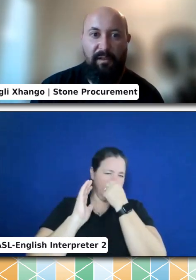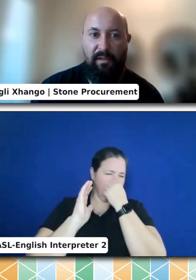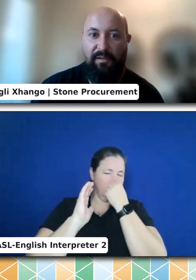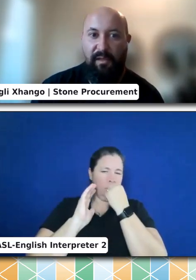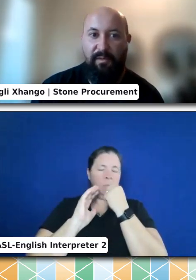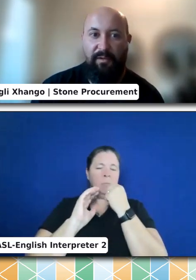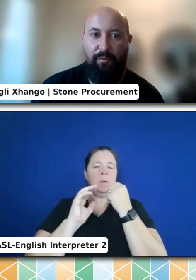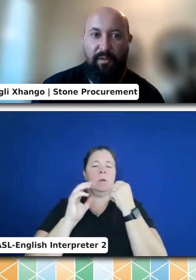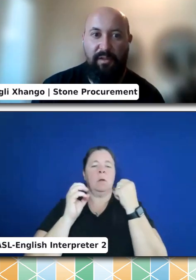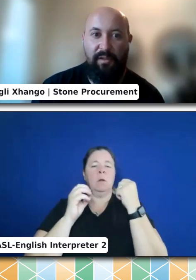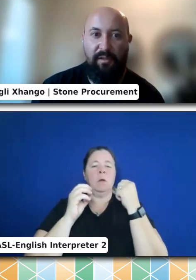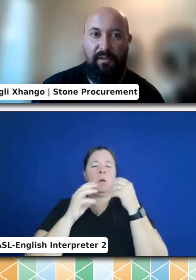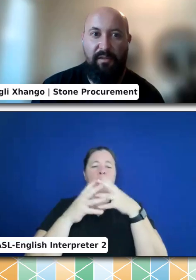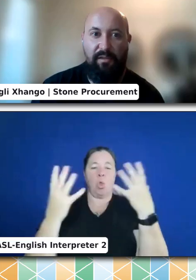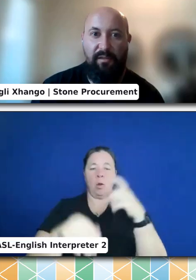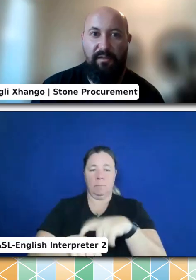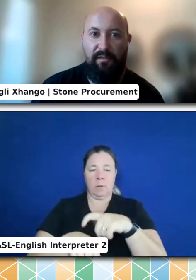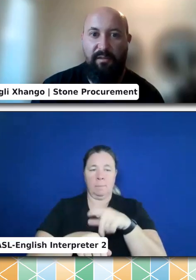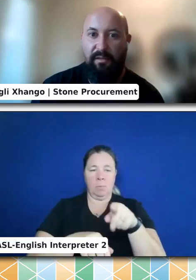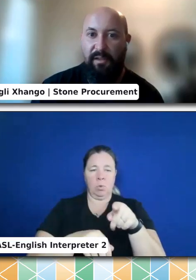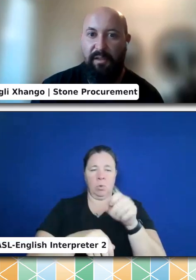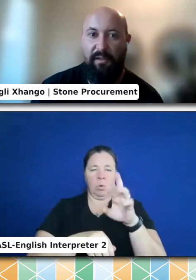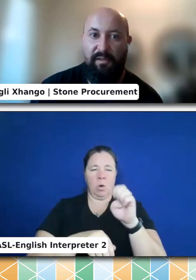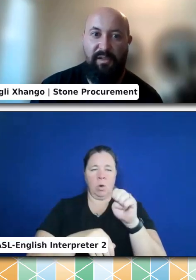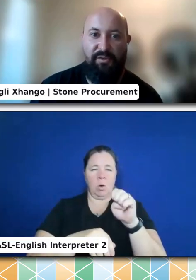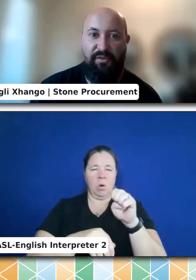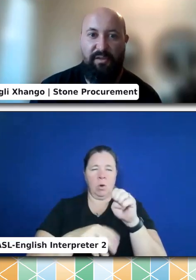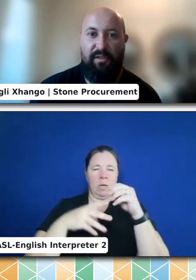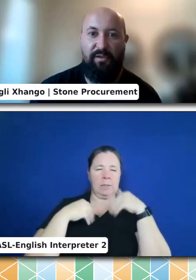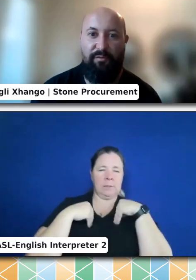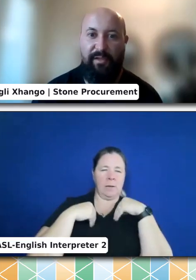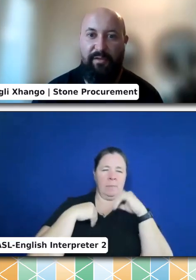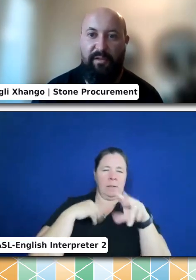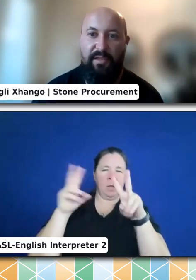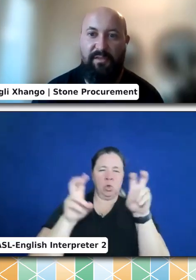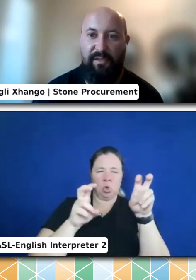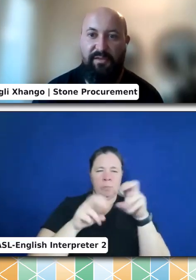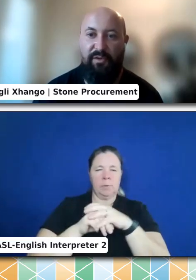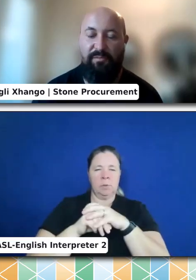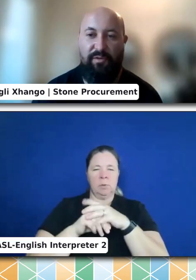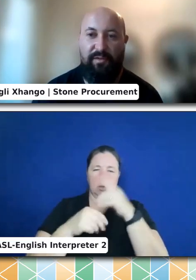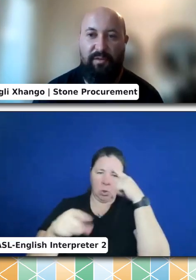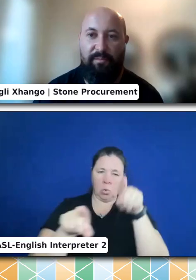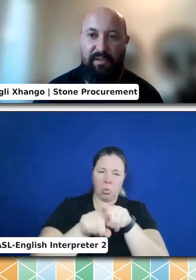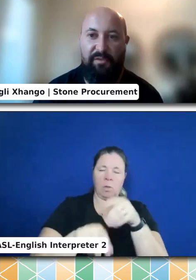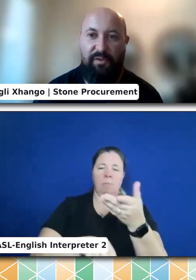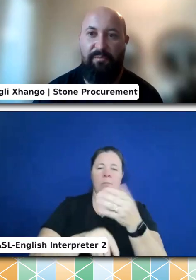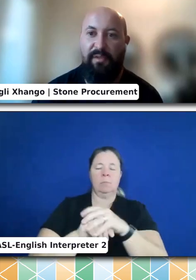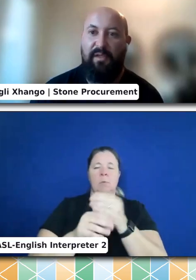A lot of the time, you are… essentially just agreeing to the city's terms, or to the buyer's term.